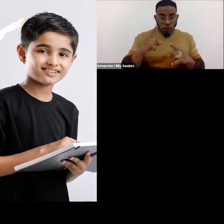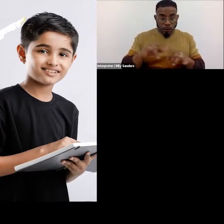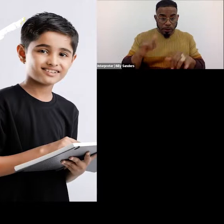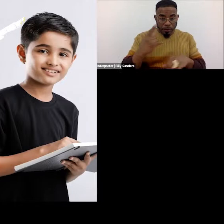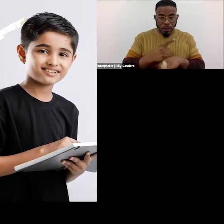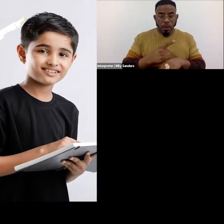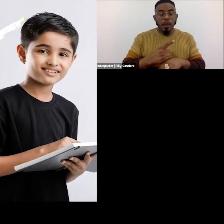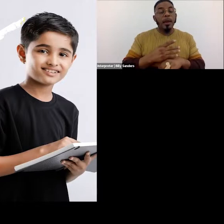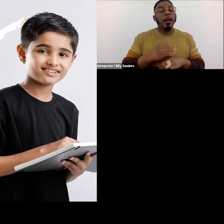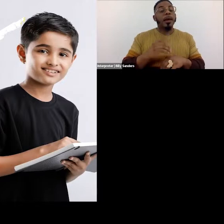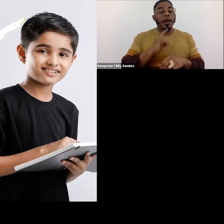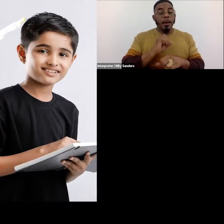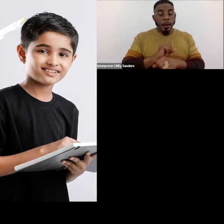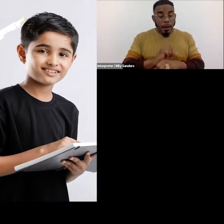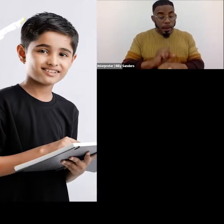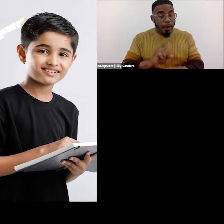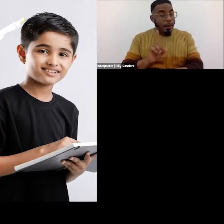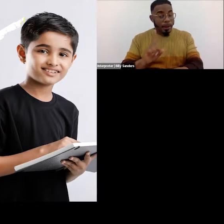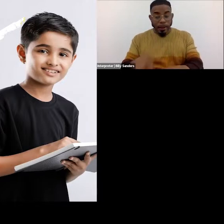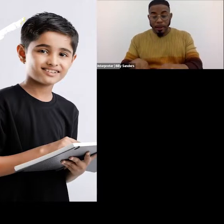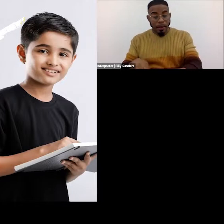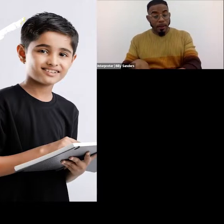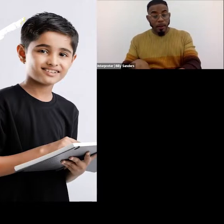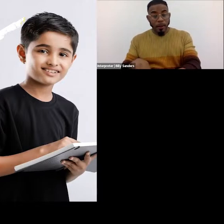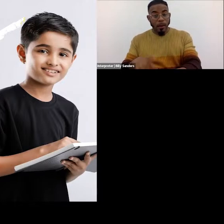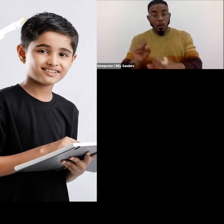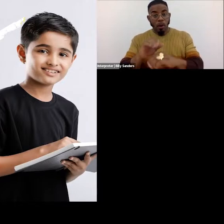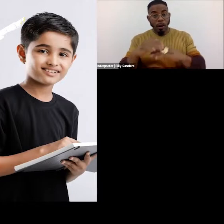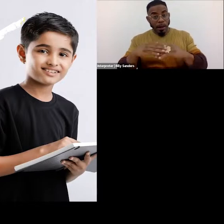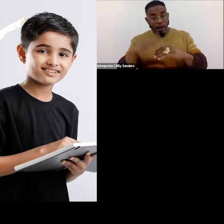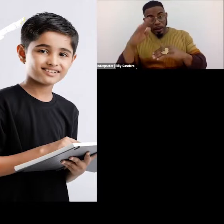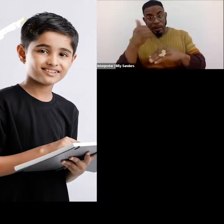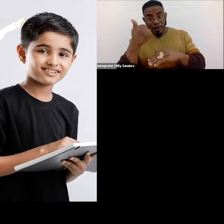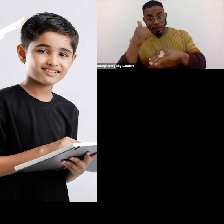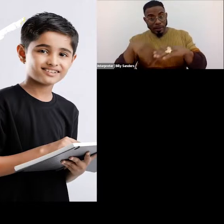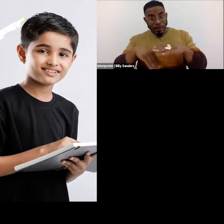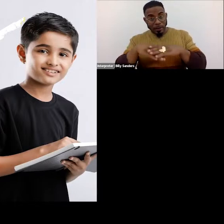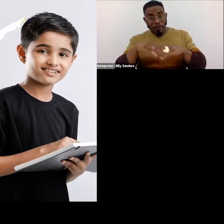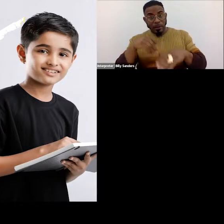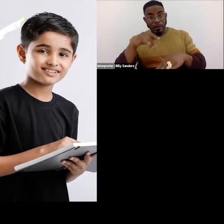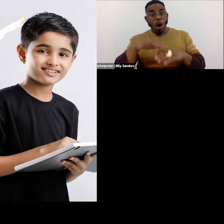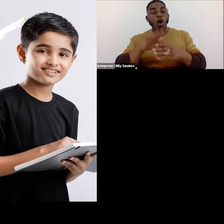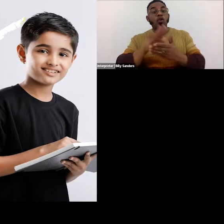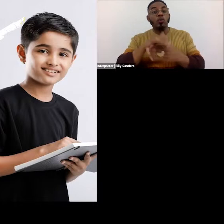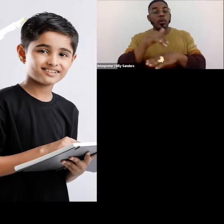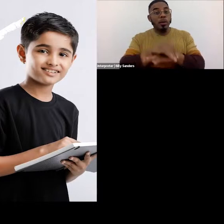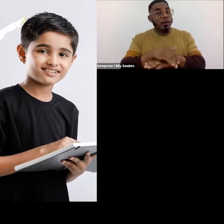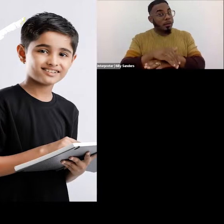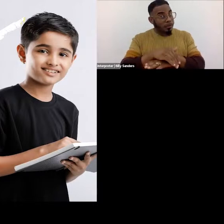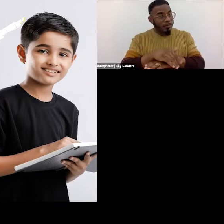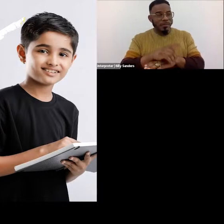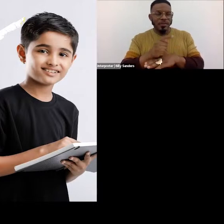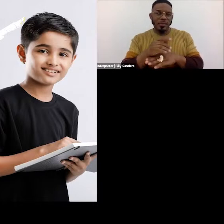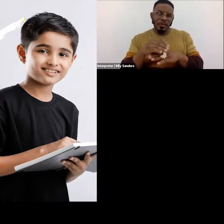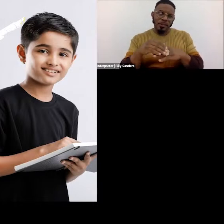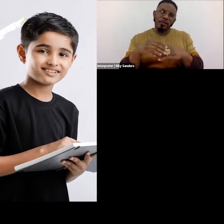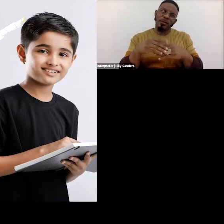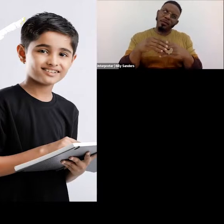And they actually cannot work anything later than 10:00 PM on a school night. And there's a bit of a little bit more flexibility